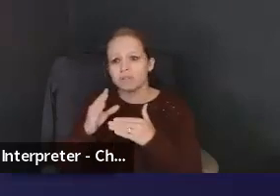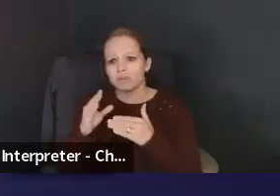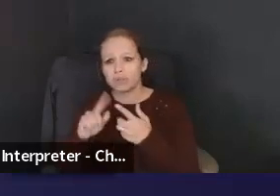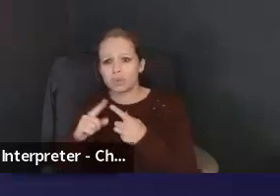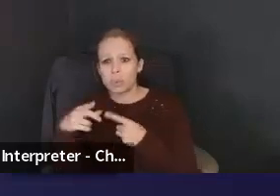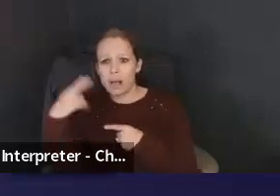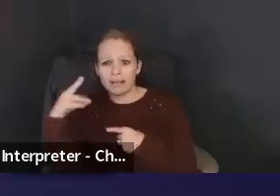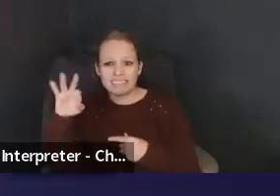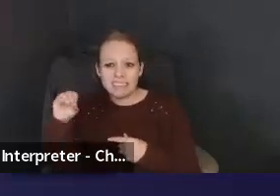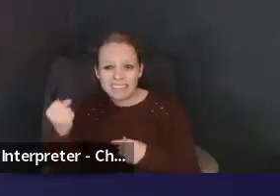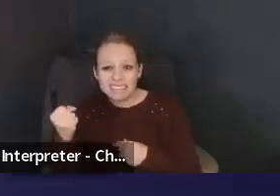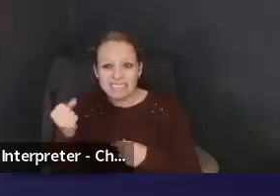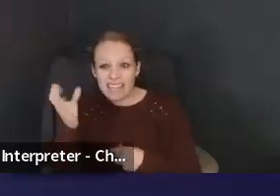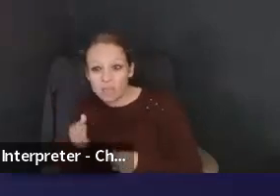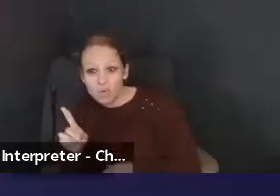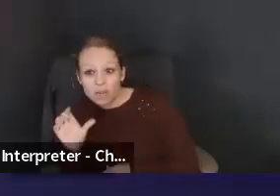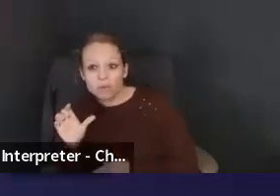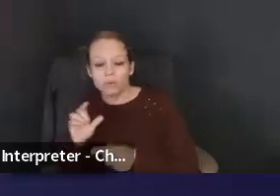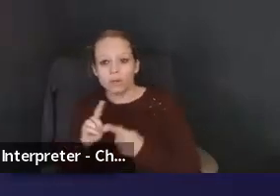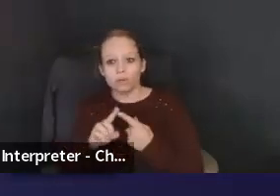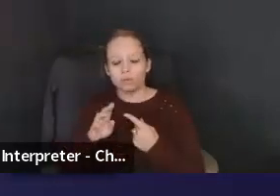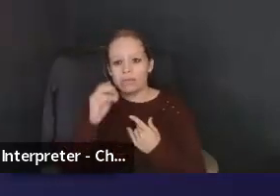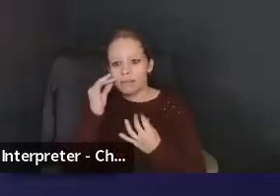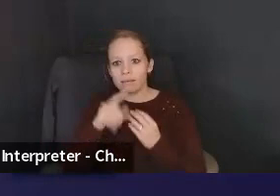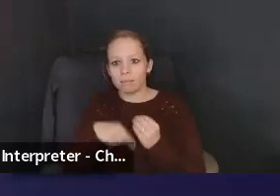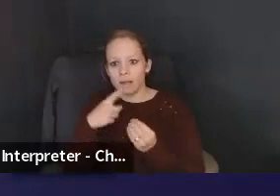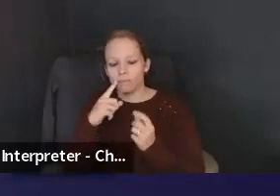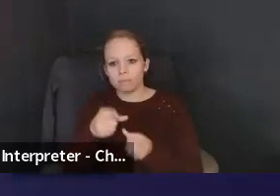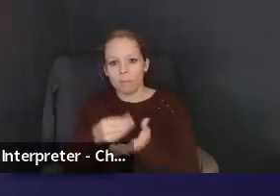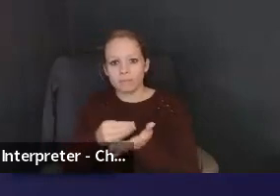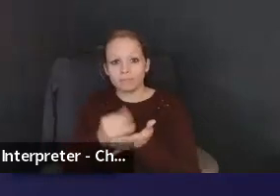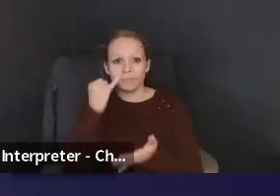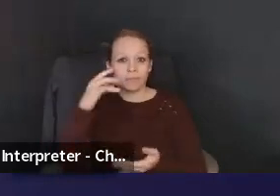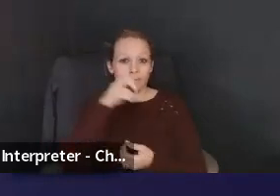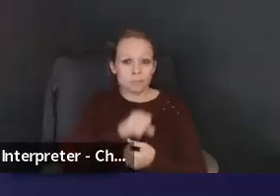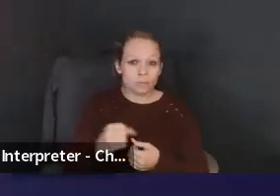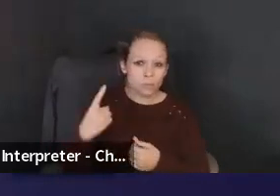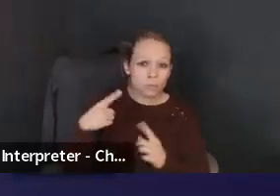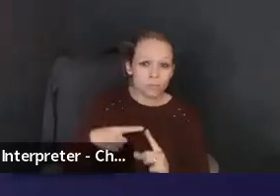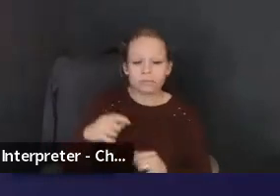to be considered for funding. So, if you miss by one point or two points you still, you know, you